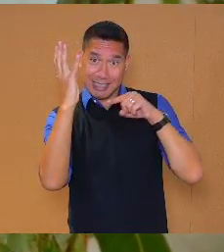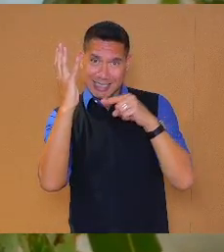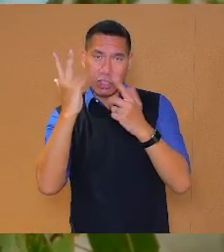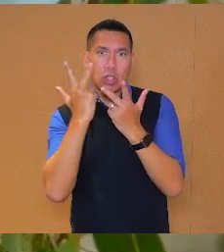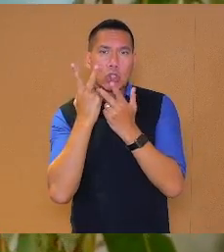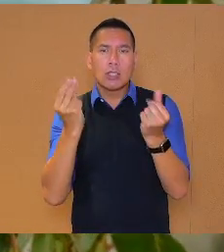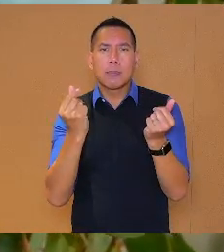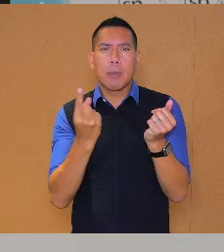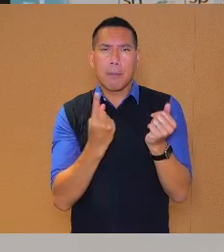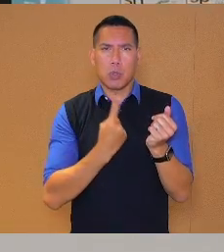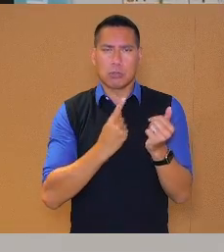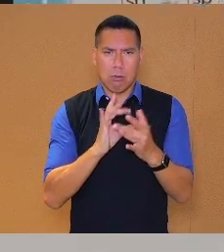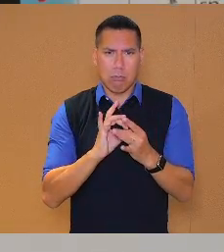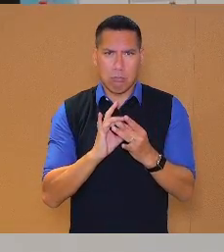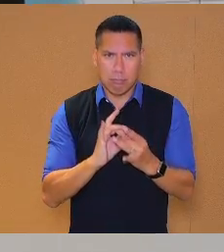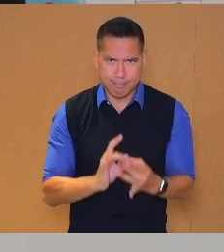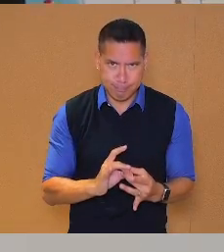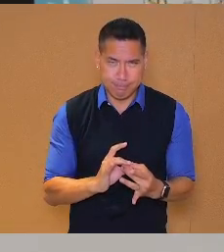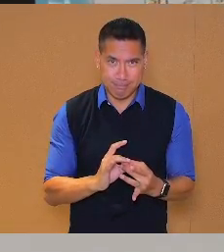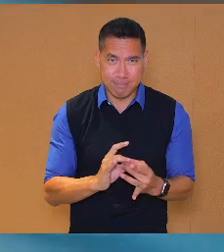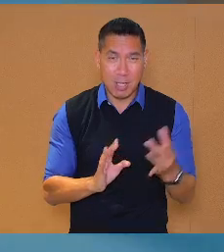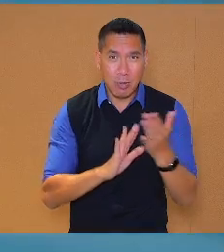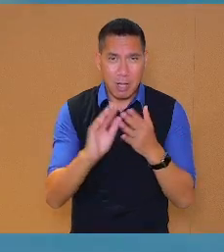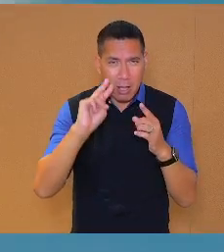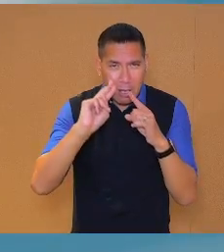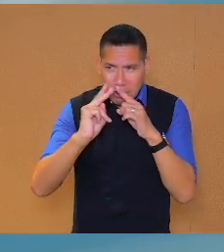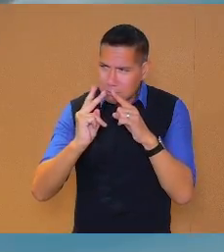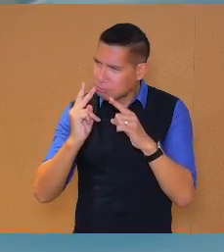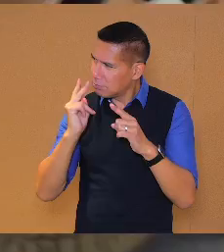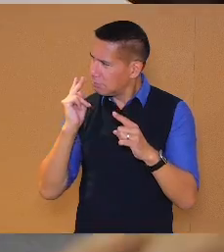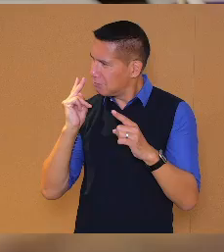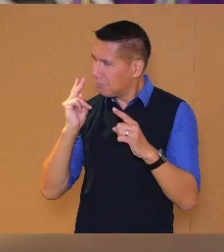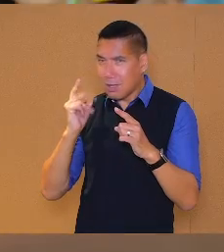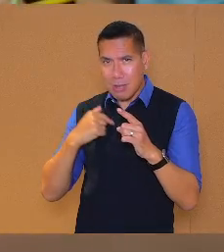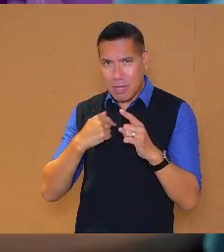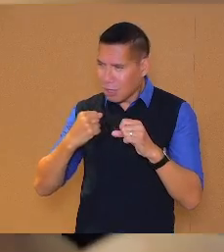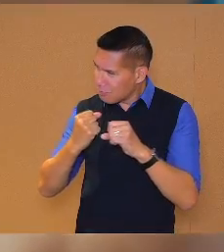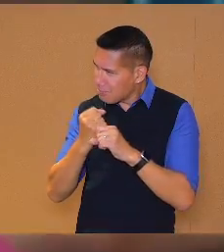So they can look back at what they created later on.